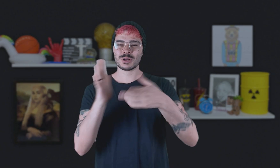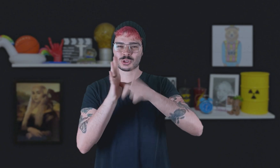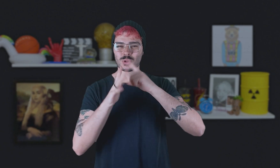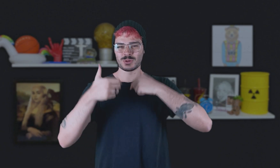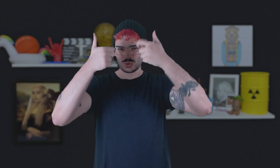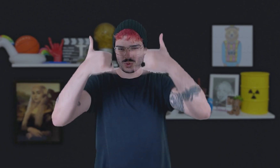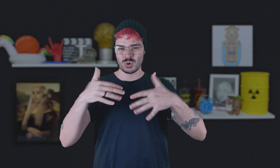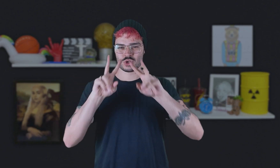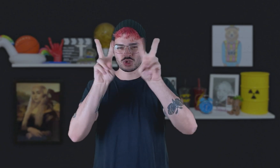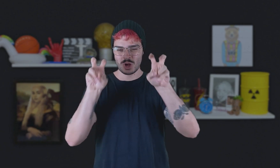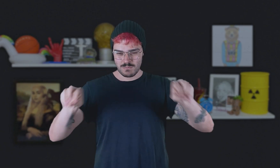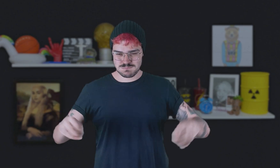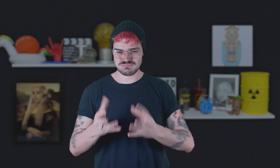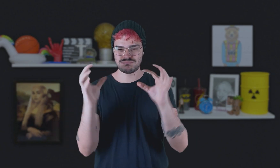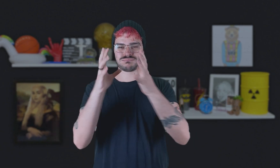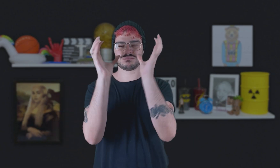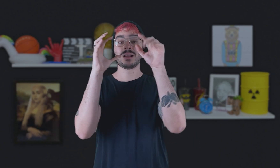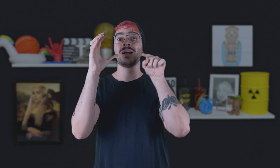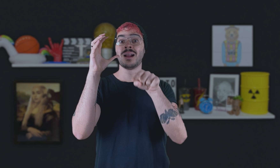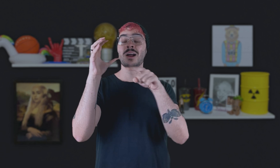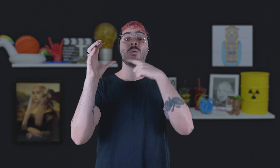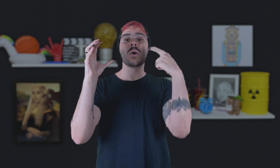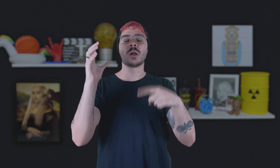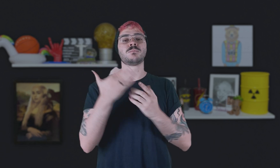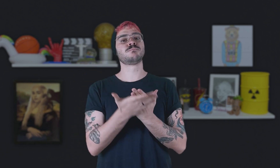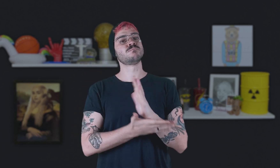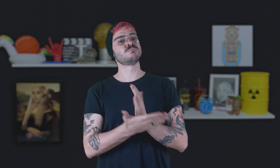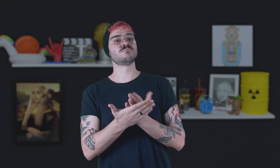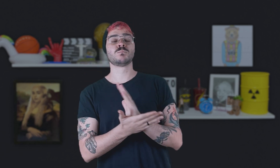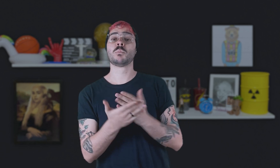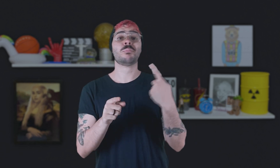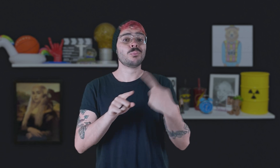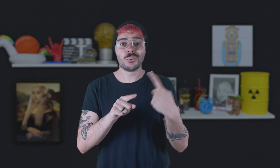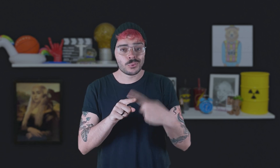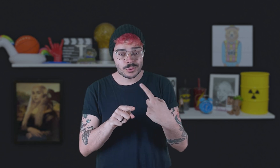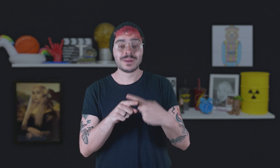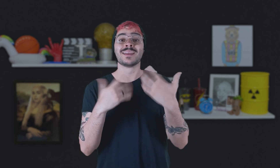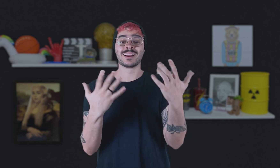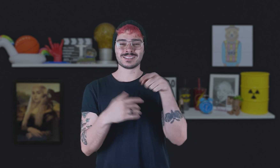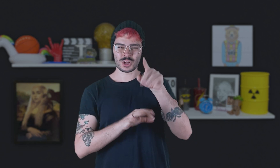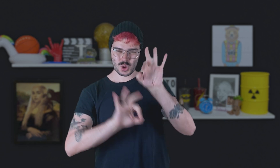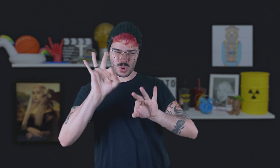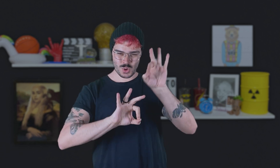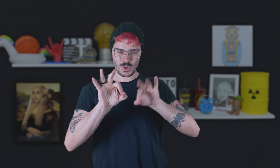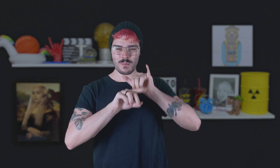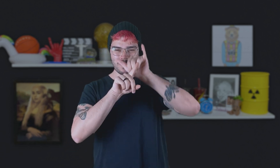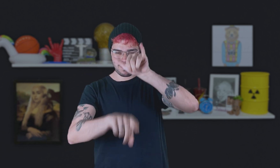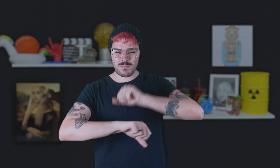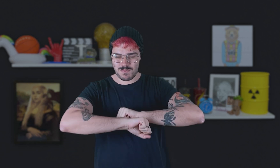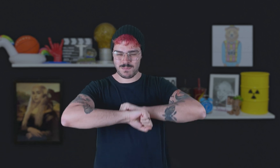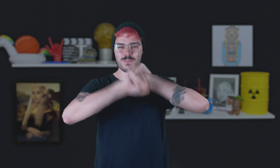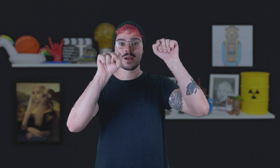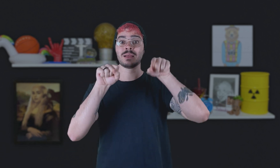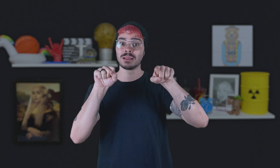This displeased the USSR, because when these bombs were planned,